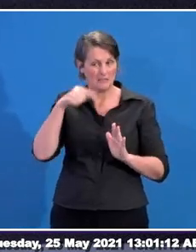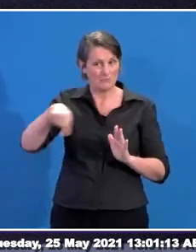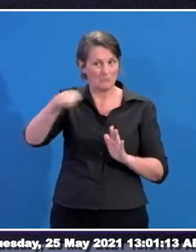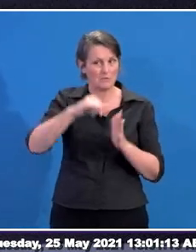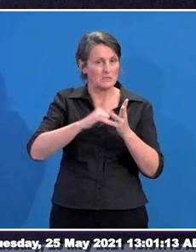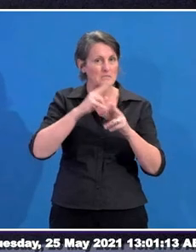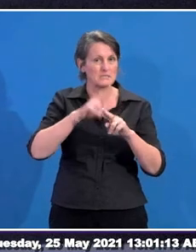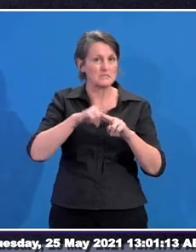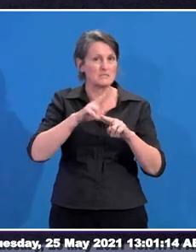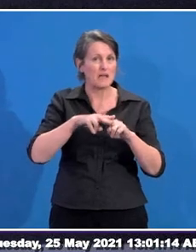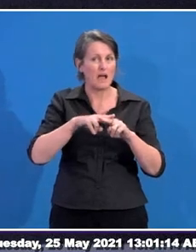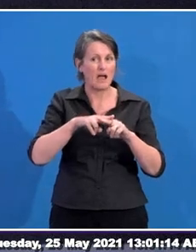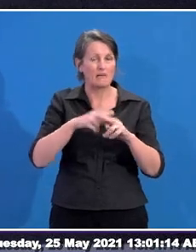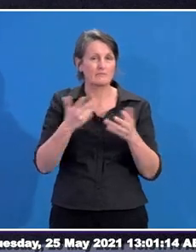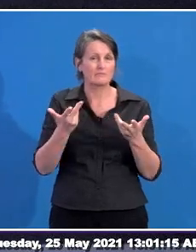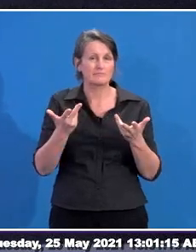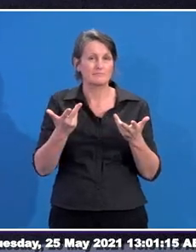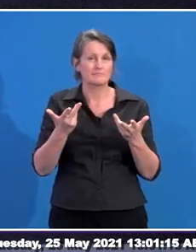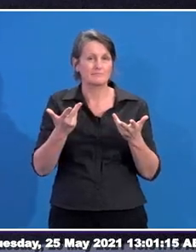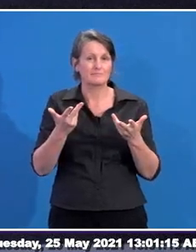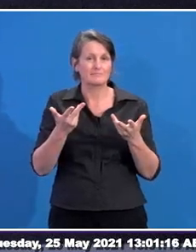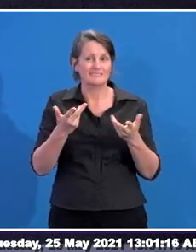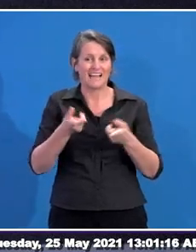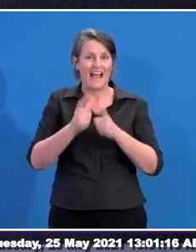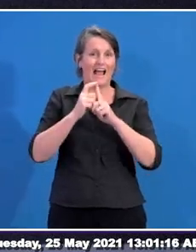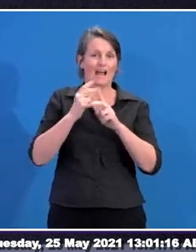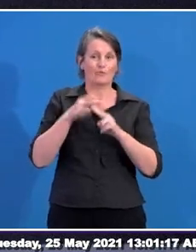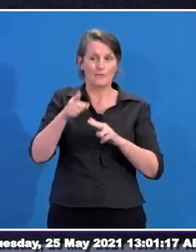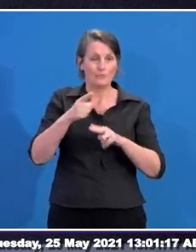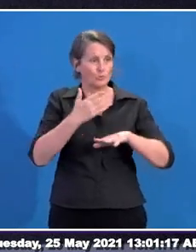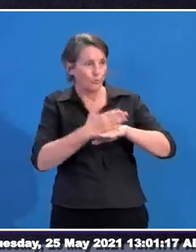way with keeping, you know, their roles on the floor and in the office.